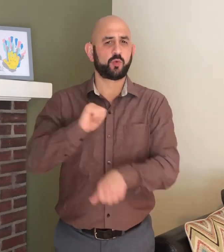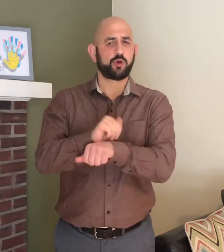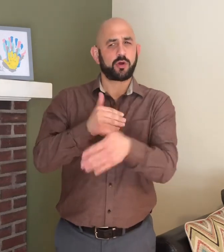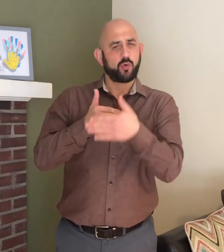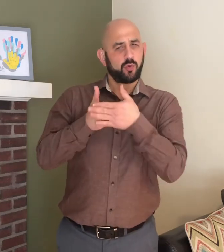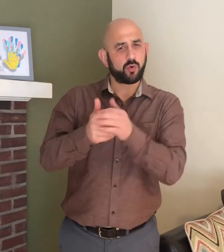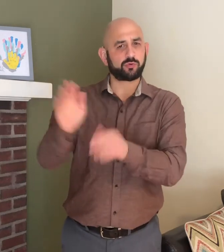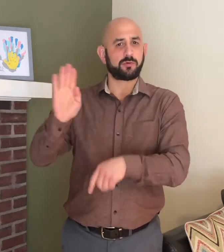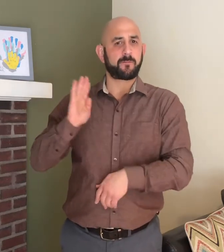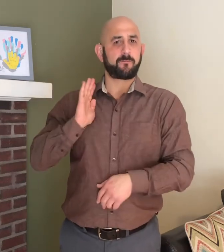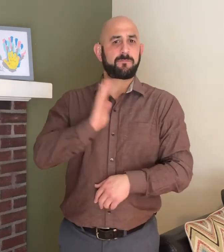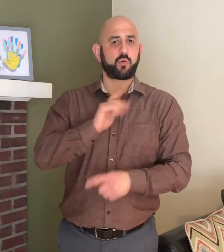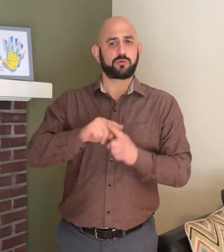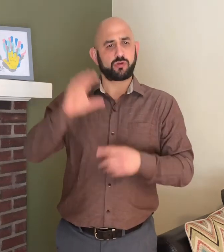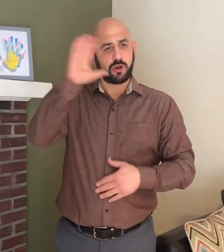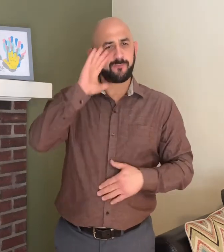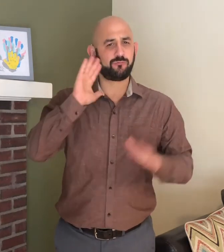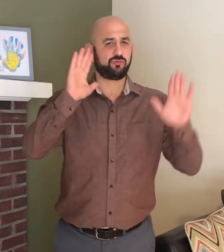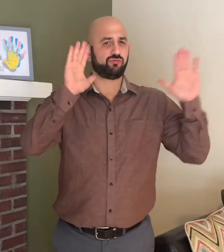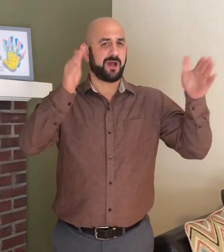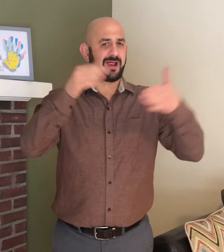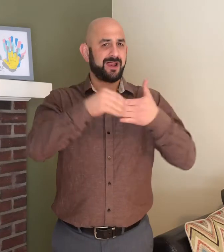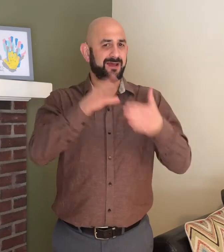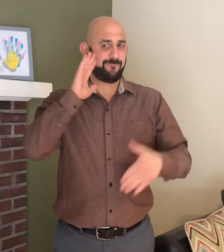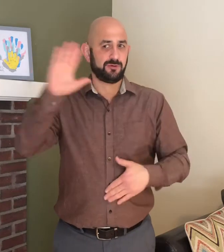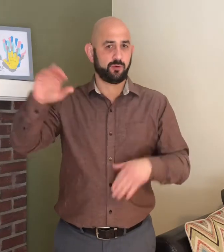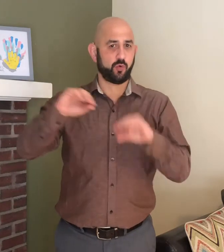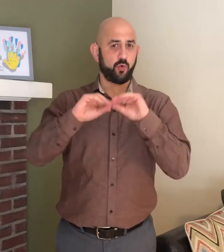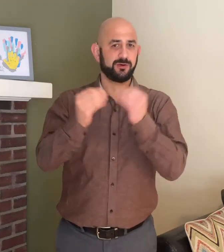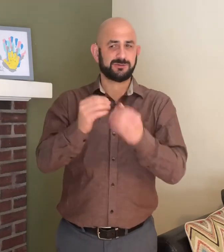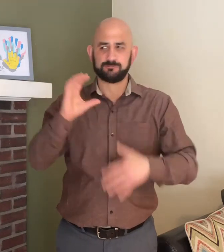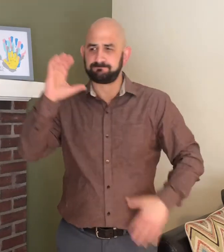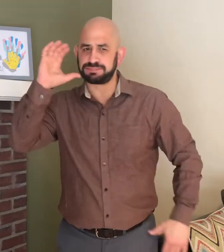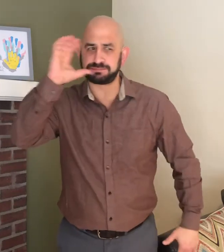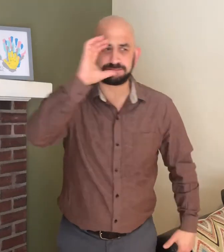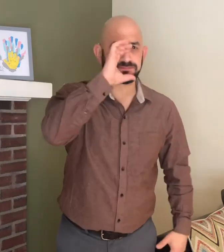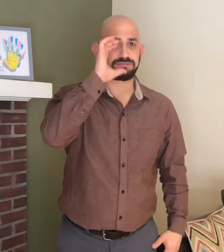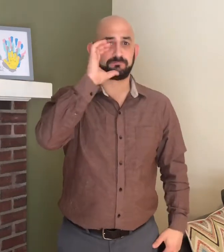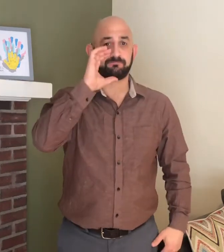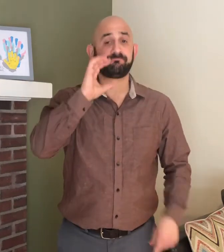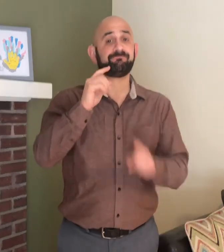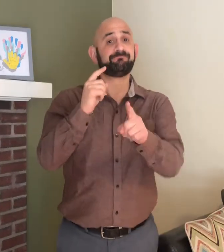We are working closely with their Board to look for a great leader for their organization.